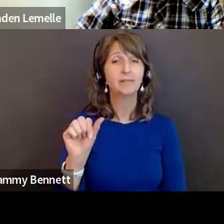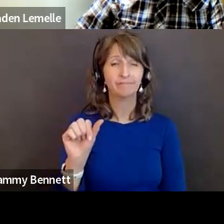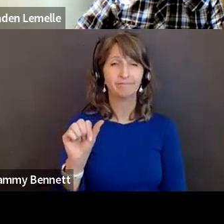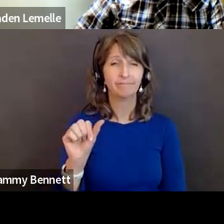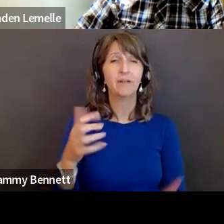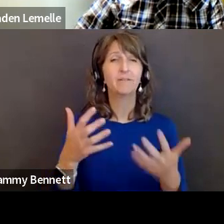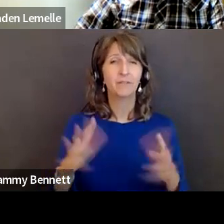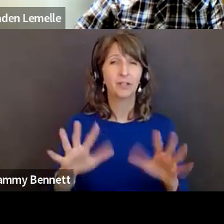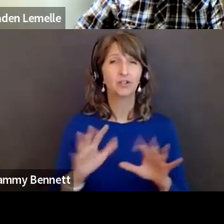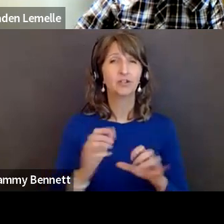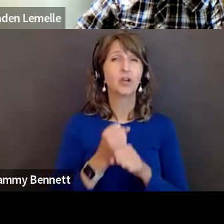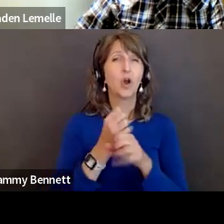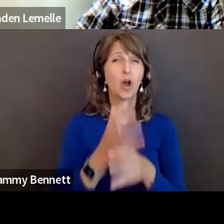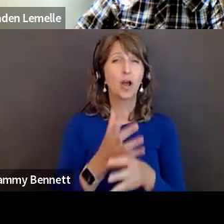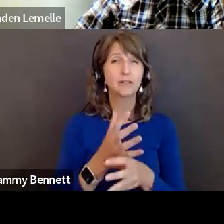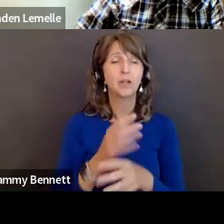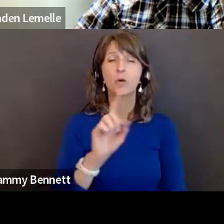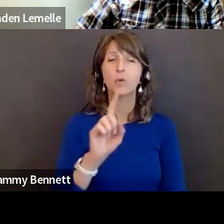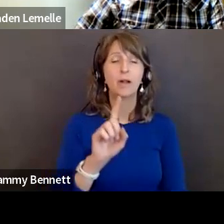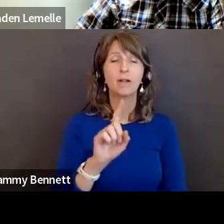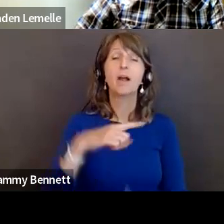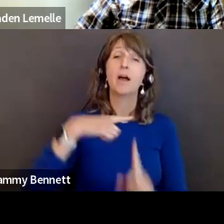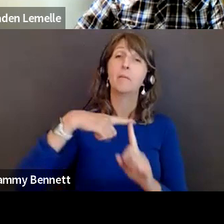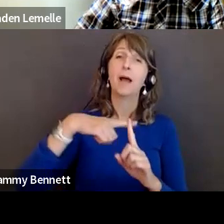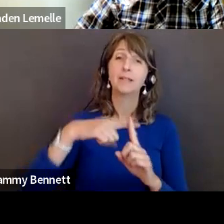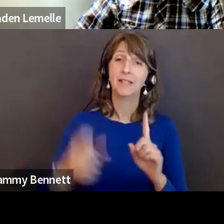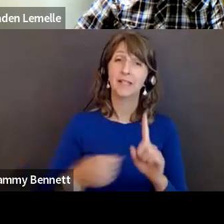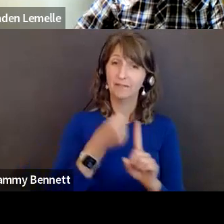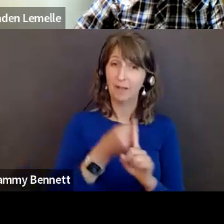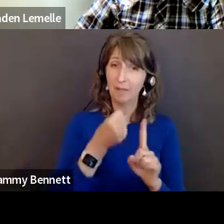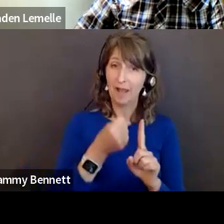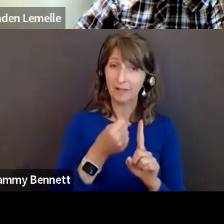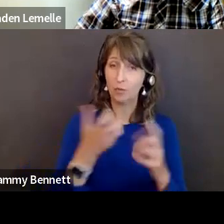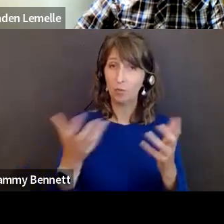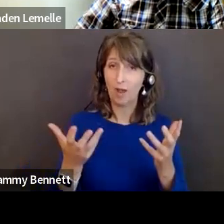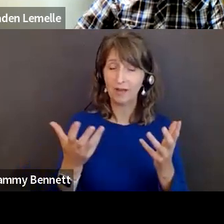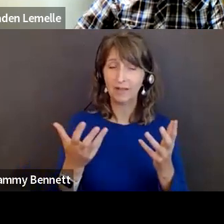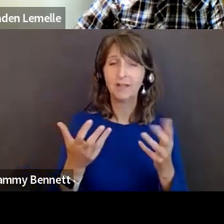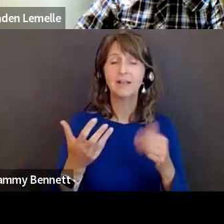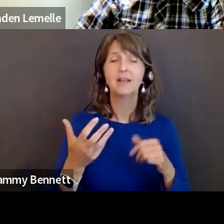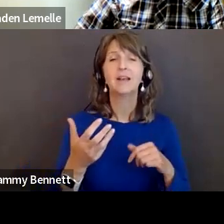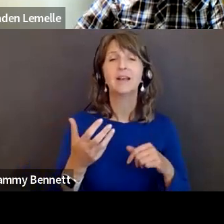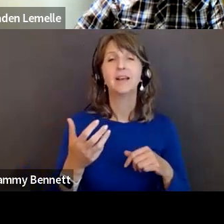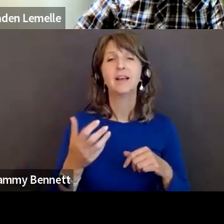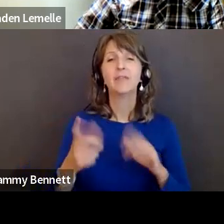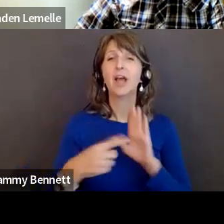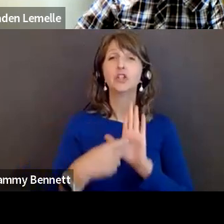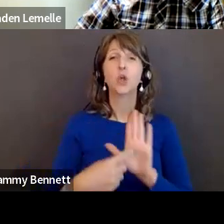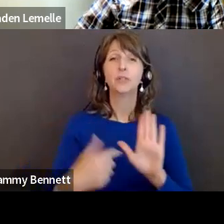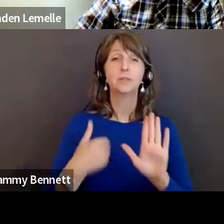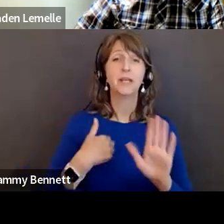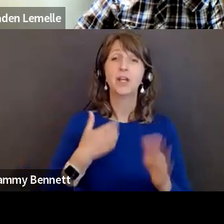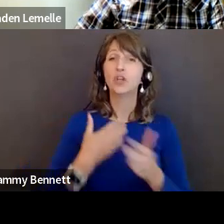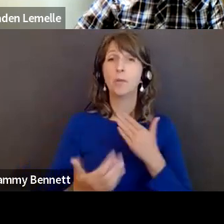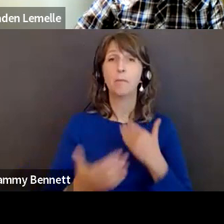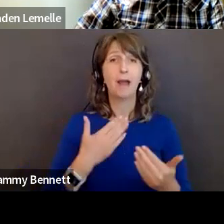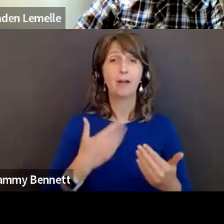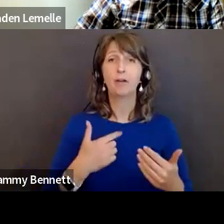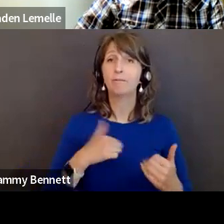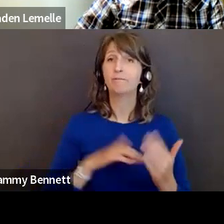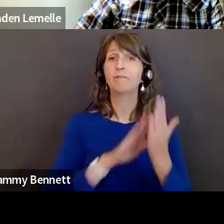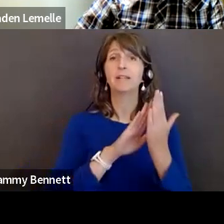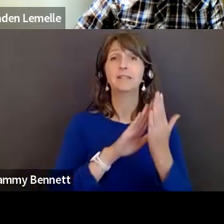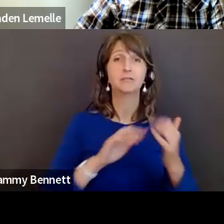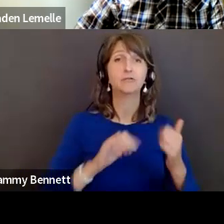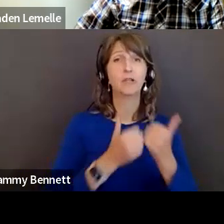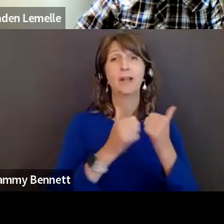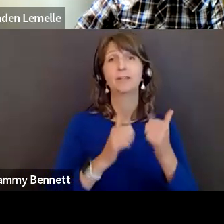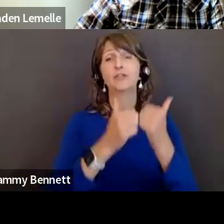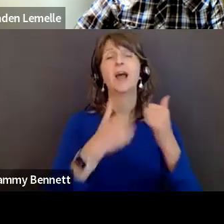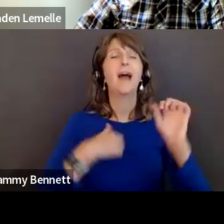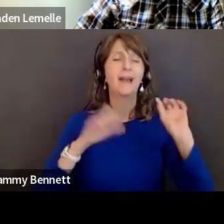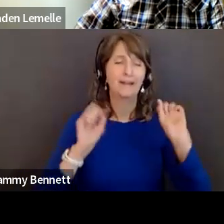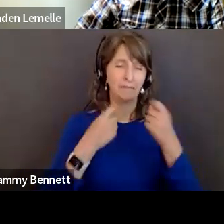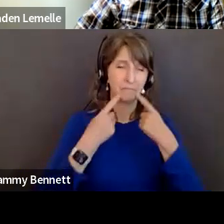Well, let me stop the impact. A positive impact. In his cause is it shows me no matter what challenges that I face, you know, that I can get through it and you know.